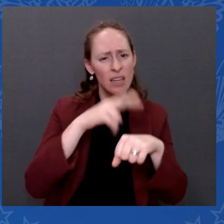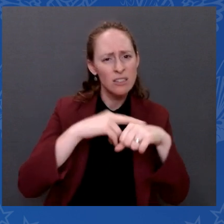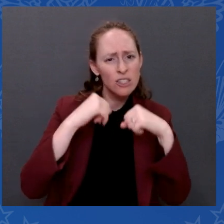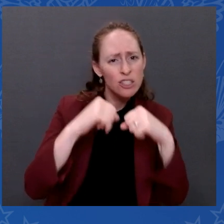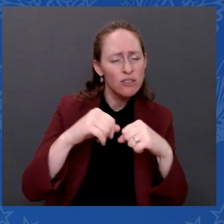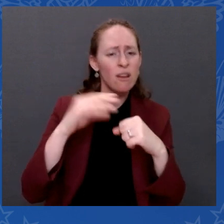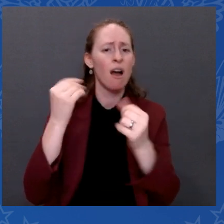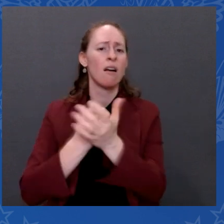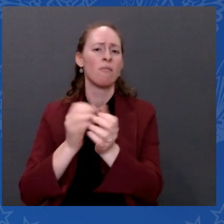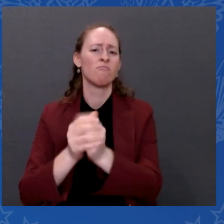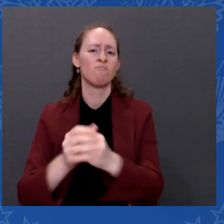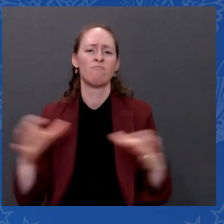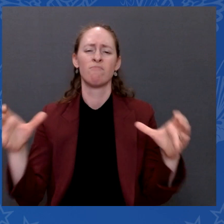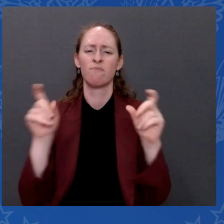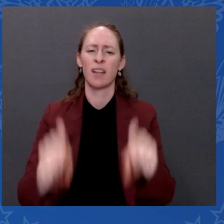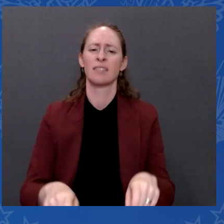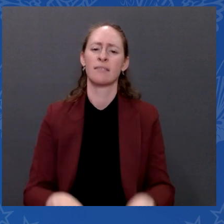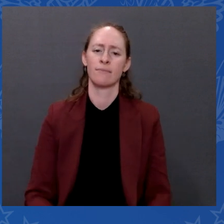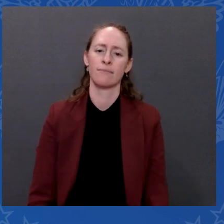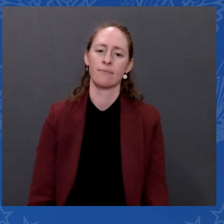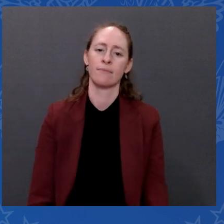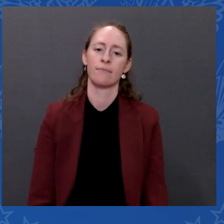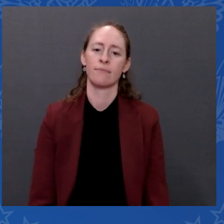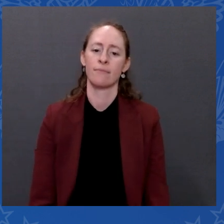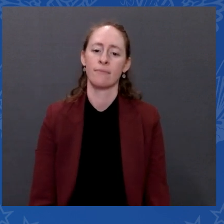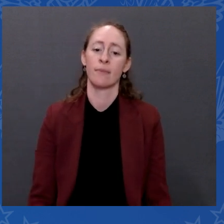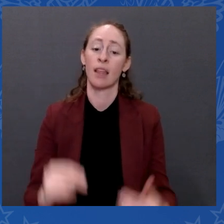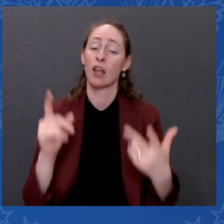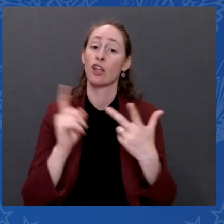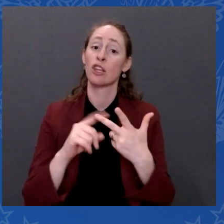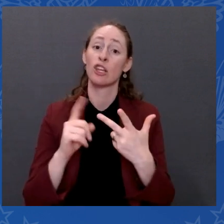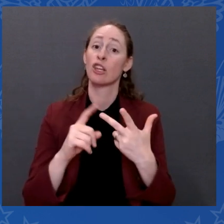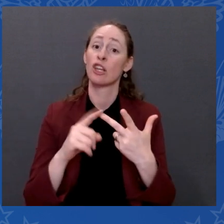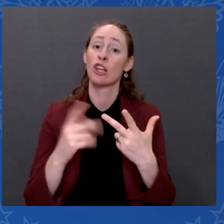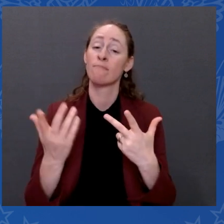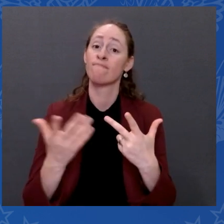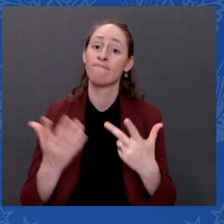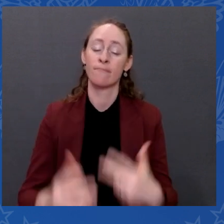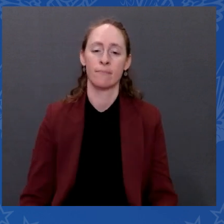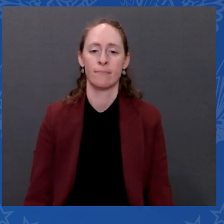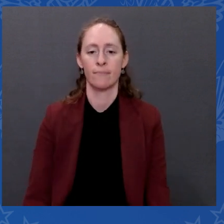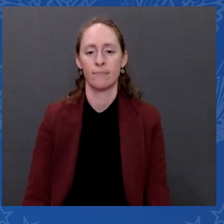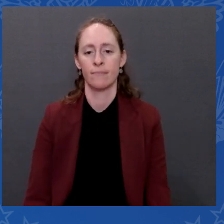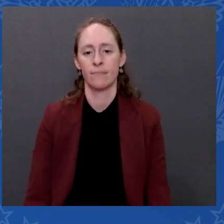signaling an urgency here. Listen to the business leaders here today and across the country.